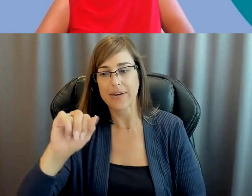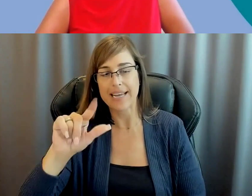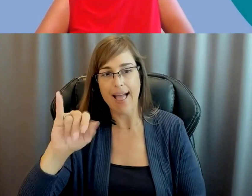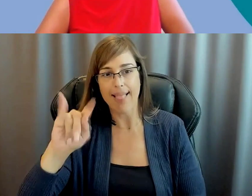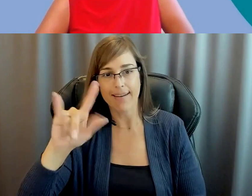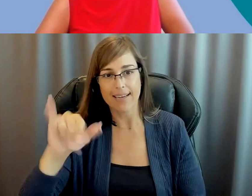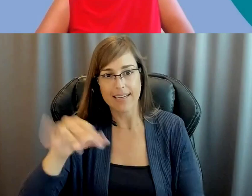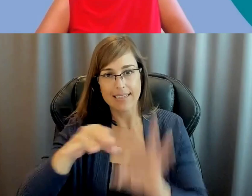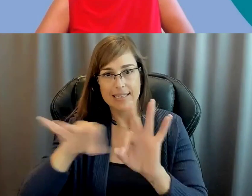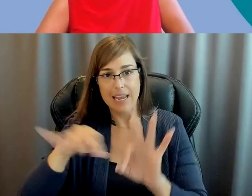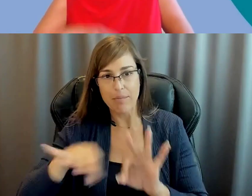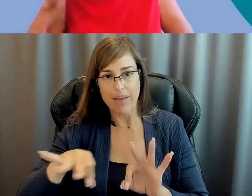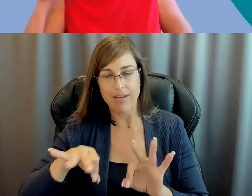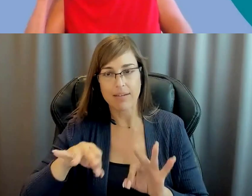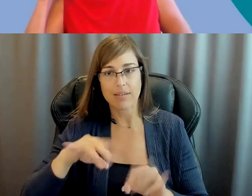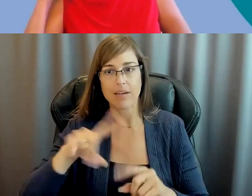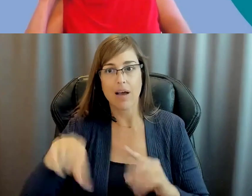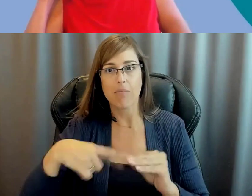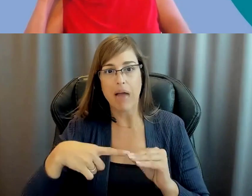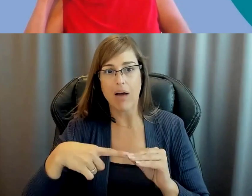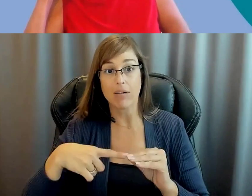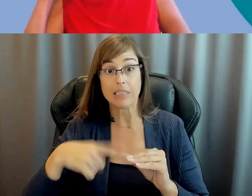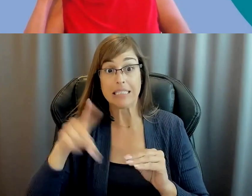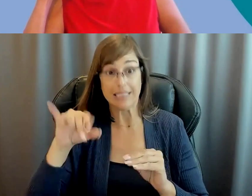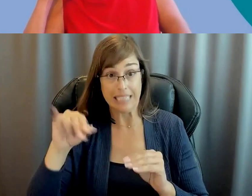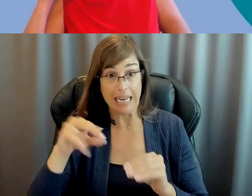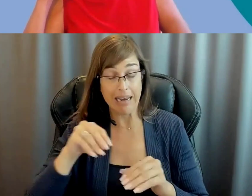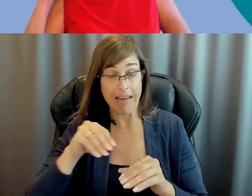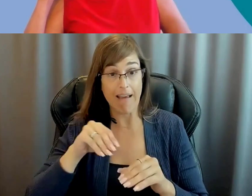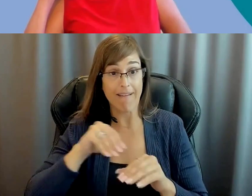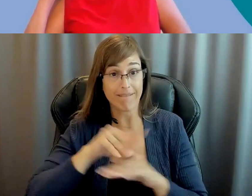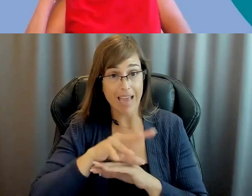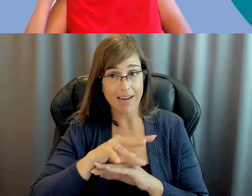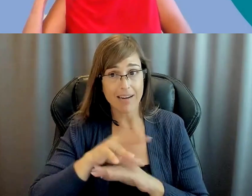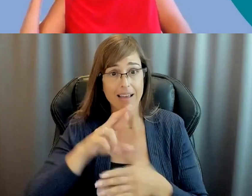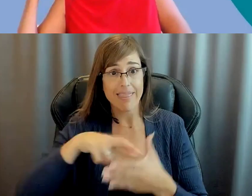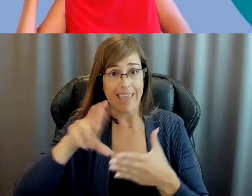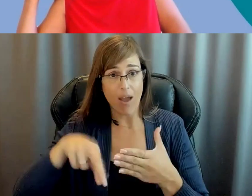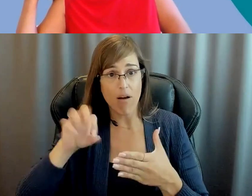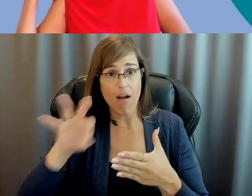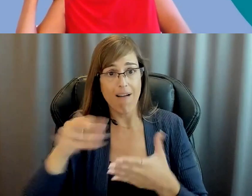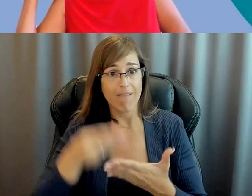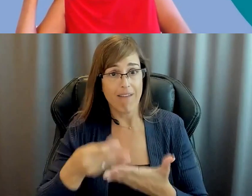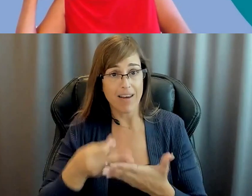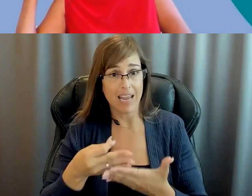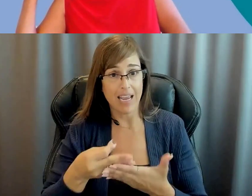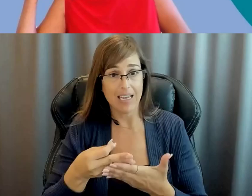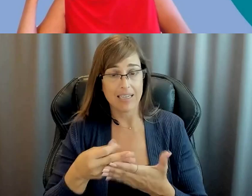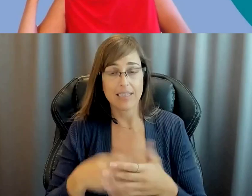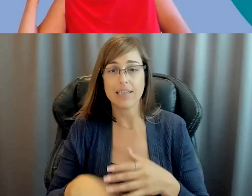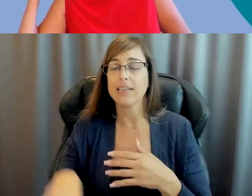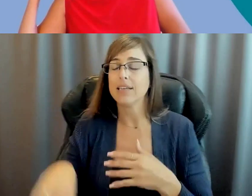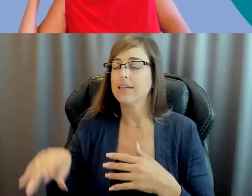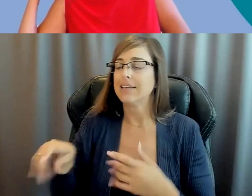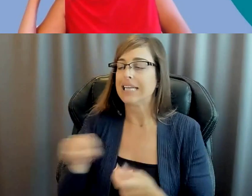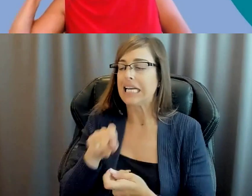regarding did it actually affect outcome of the funding? Dr. Patricia Valdez: Exactly. So what we do sometimes,